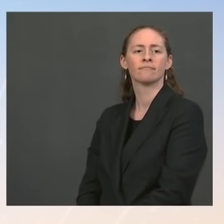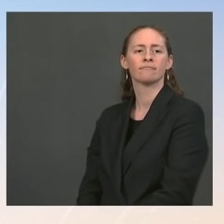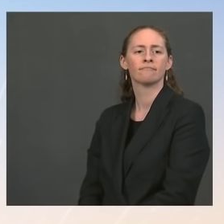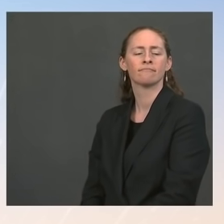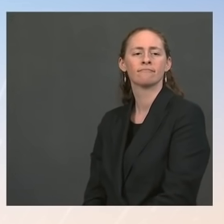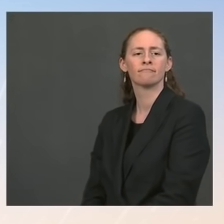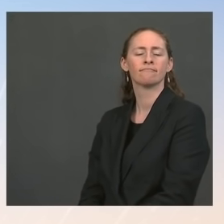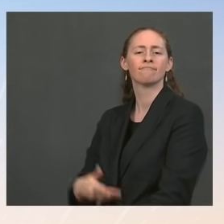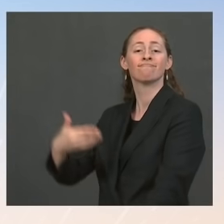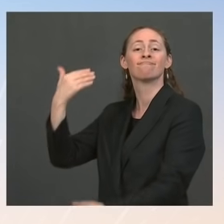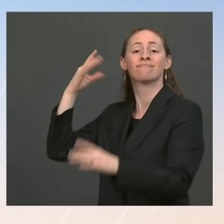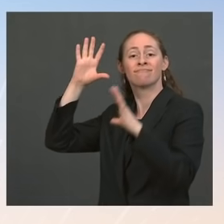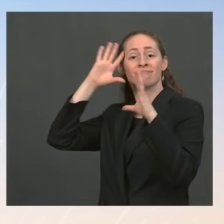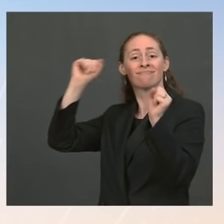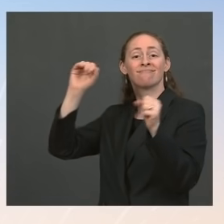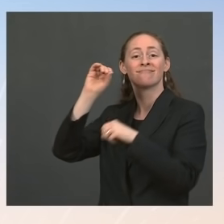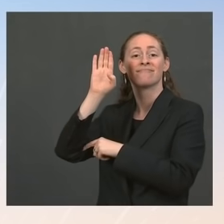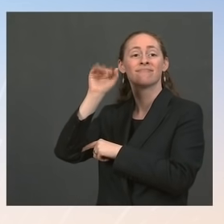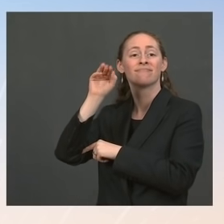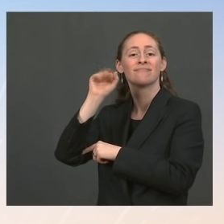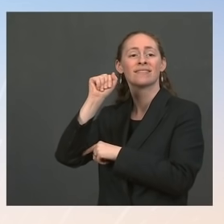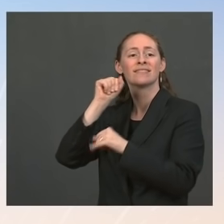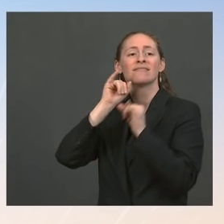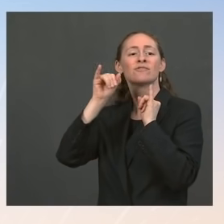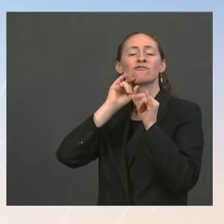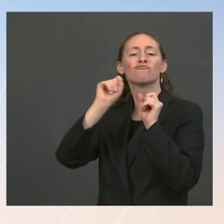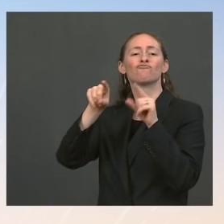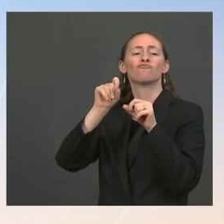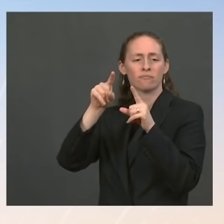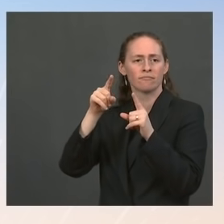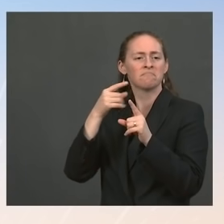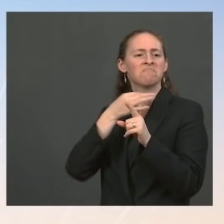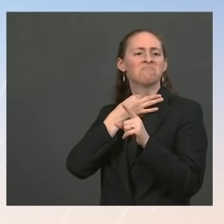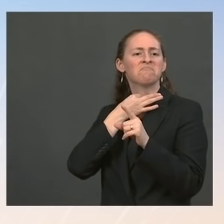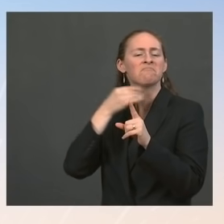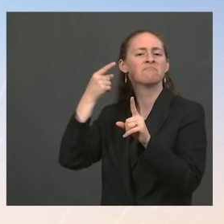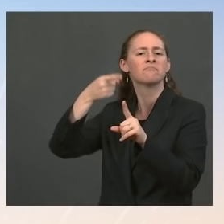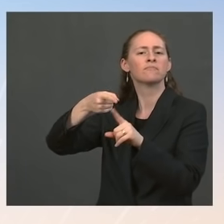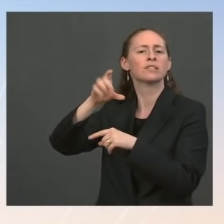with his being in Chicago today for the ceremonial groundbreaking of his presidential center,